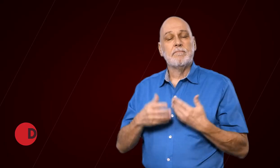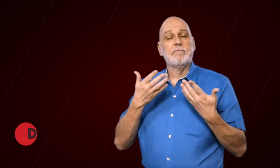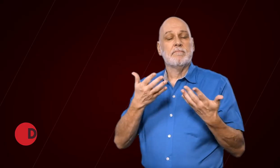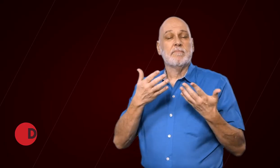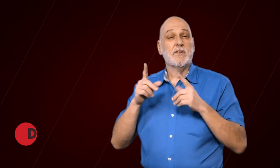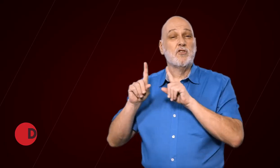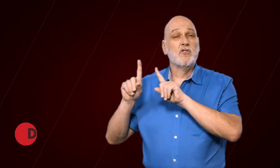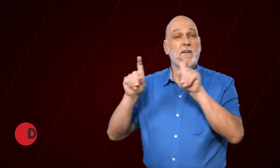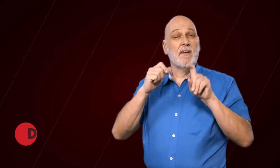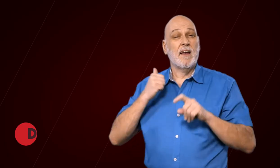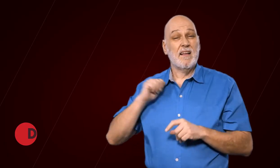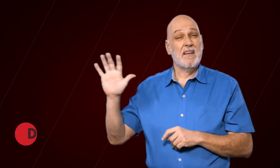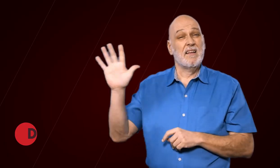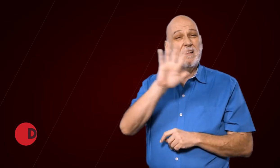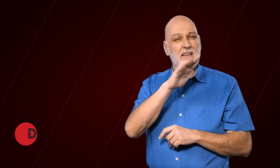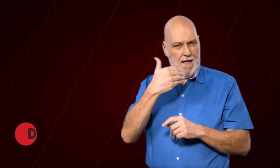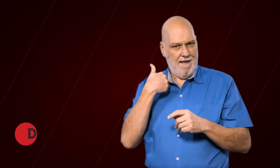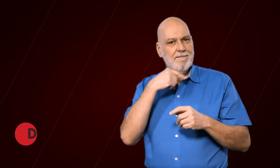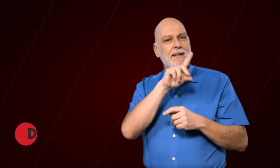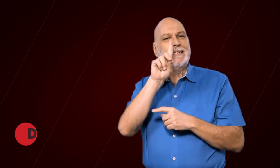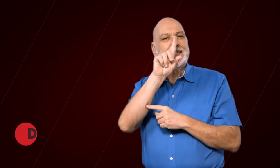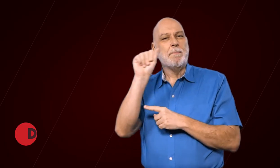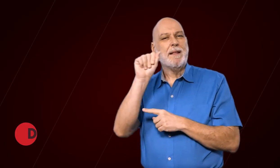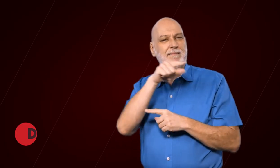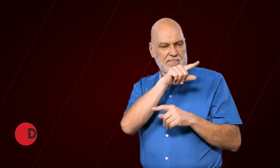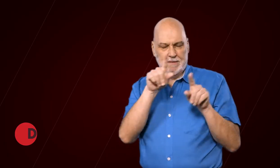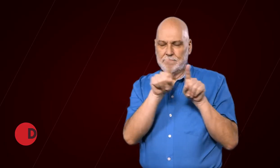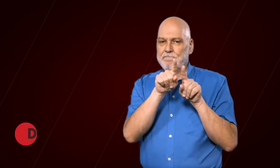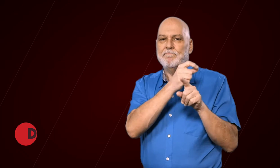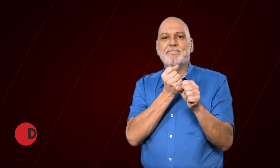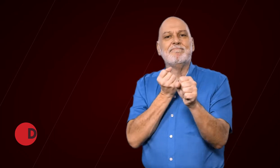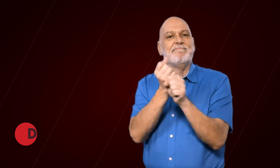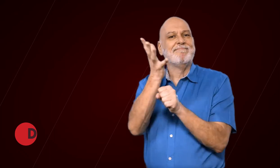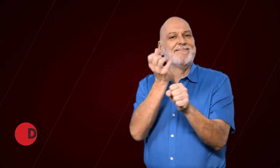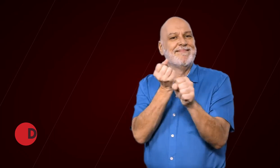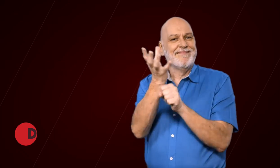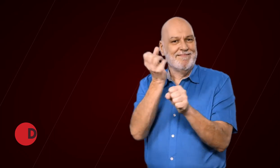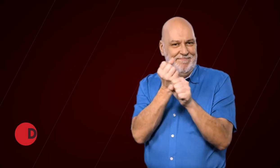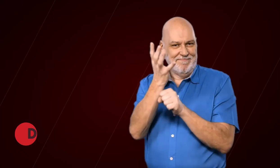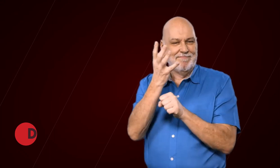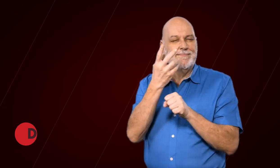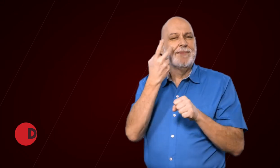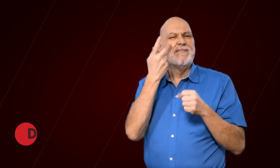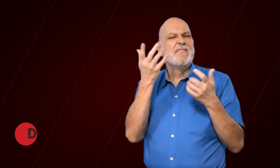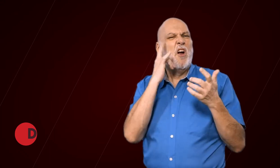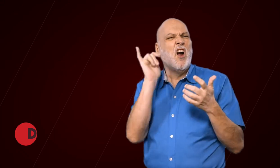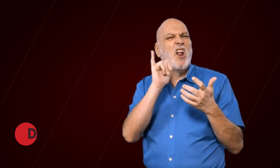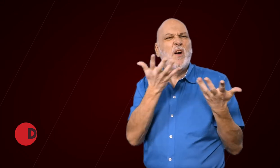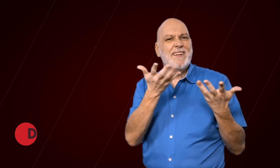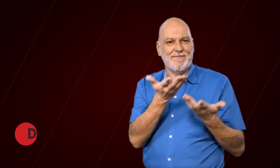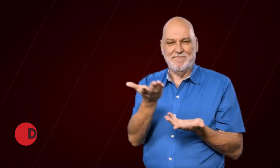[Anselmo]: The Canadian Survey on Disability" is also taken every 5 years.